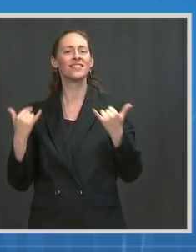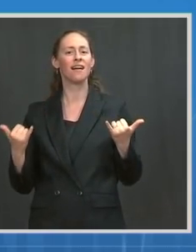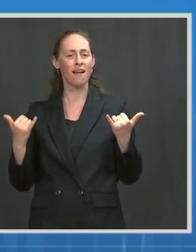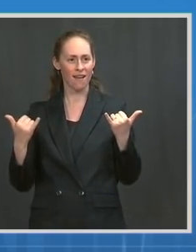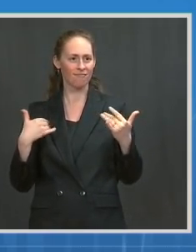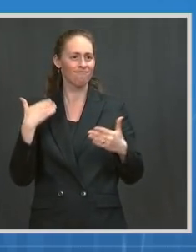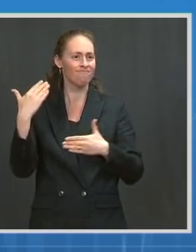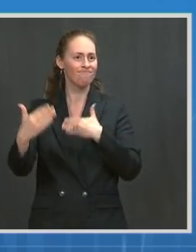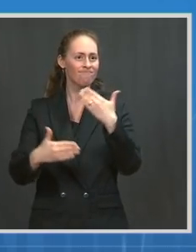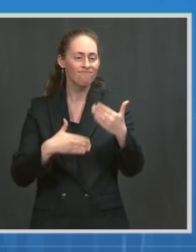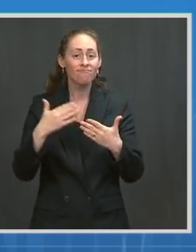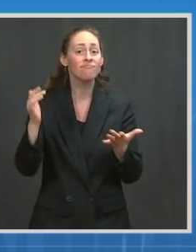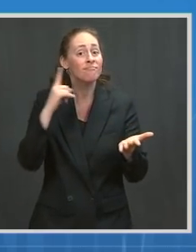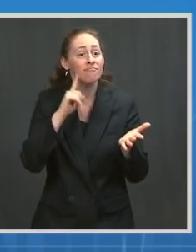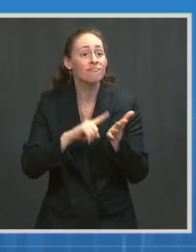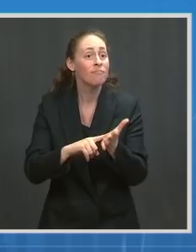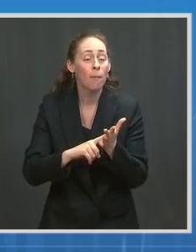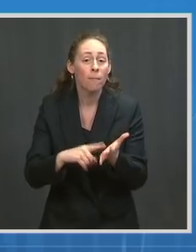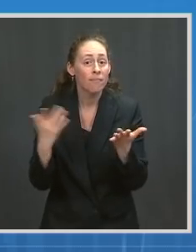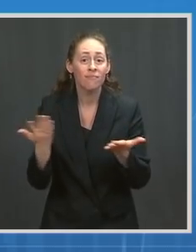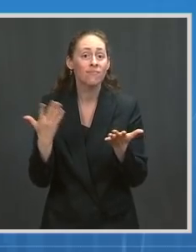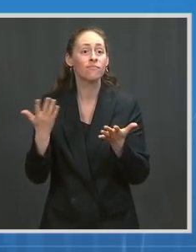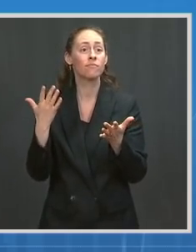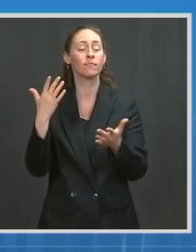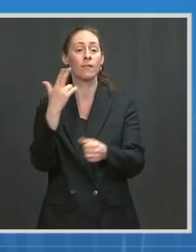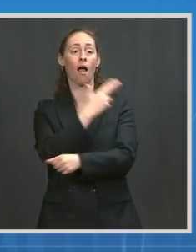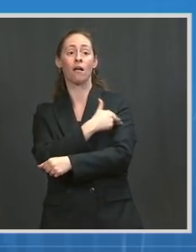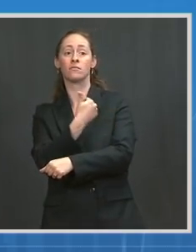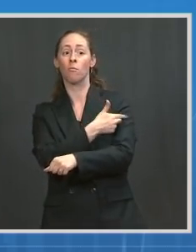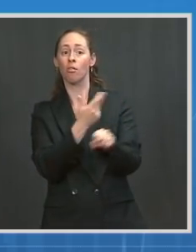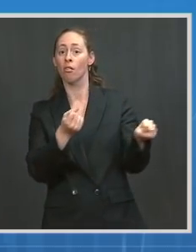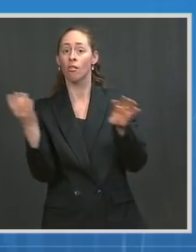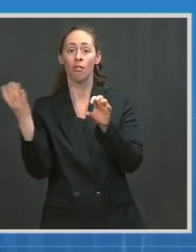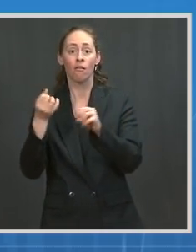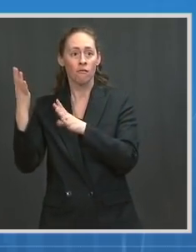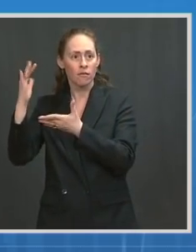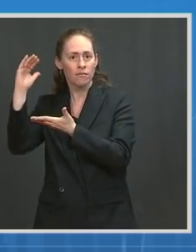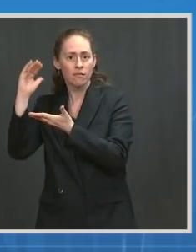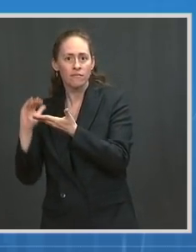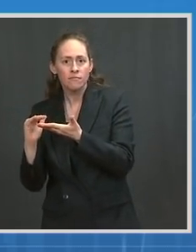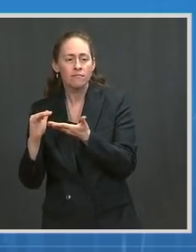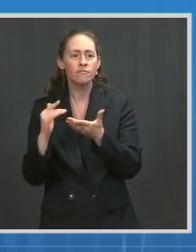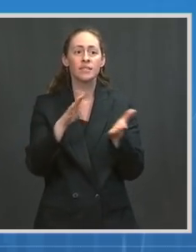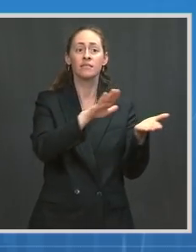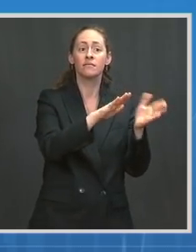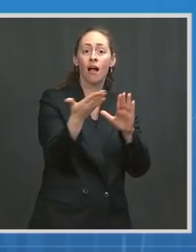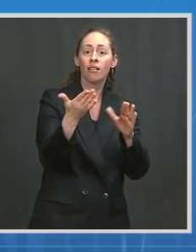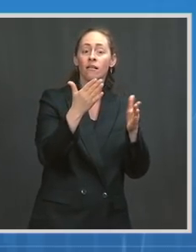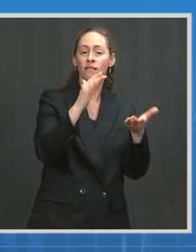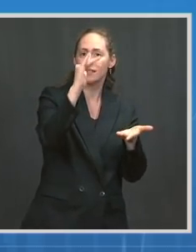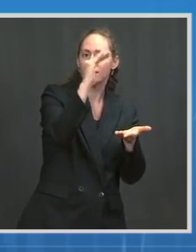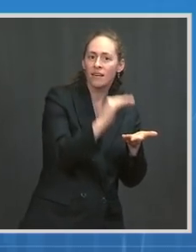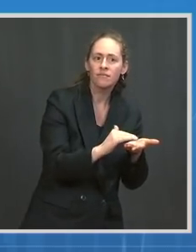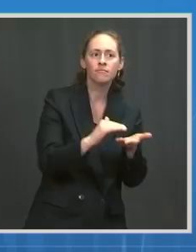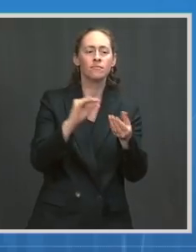every -- virtually every metric is now improving consistently and in most of the country.